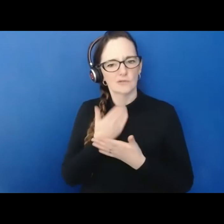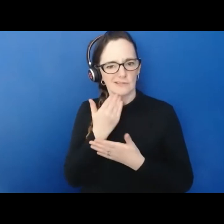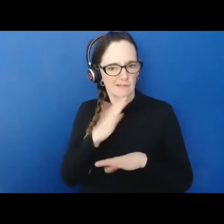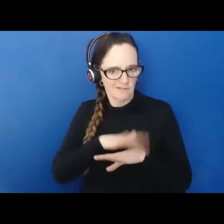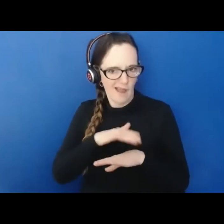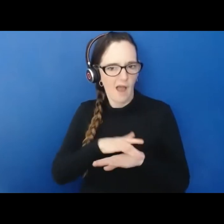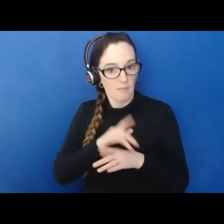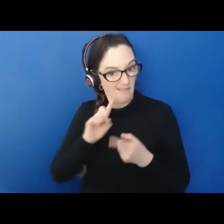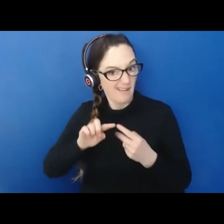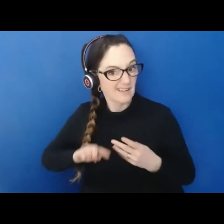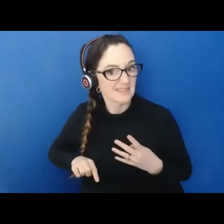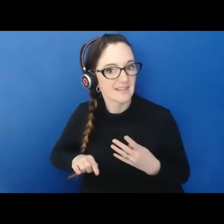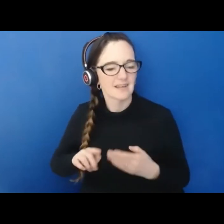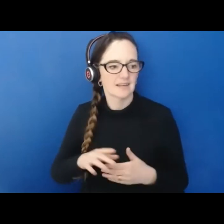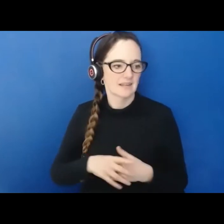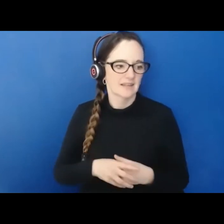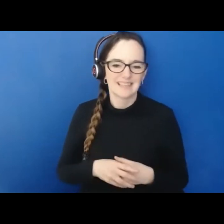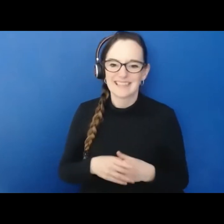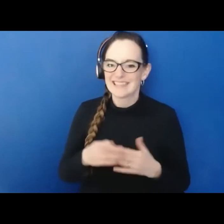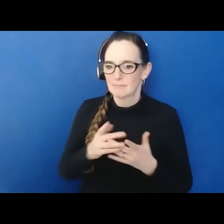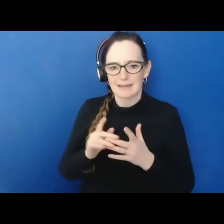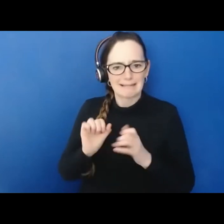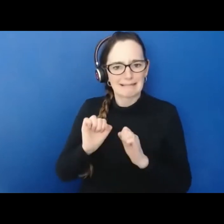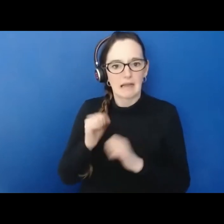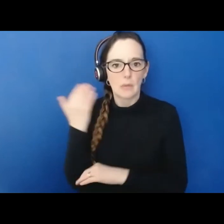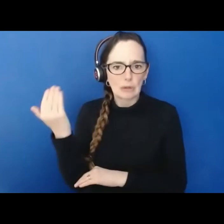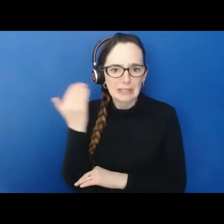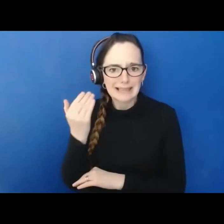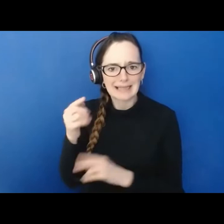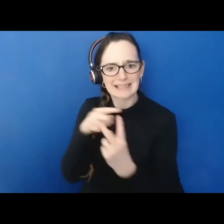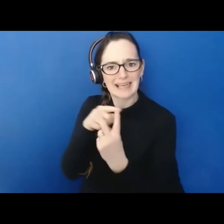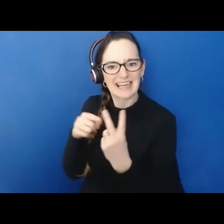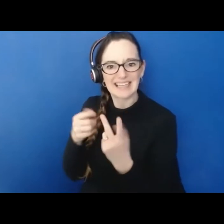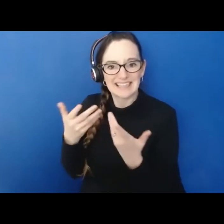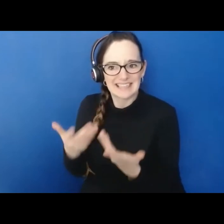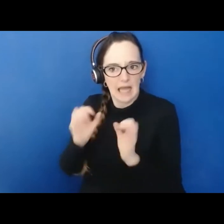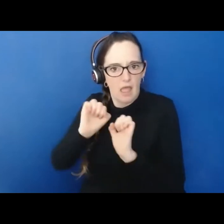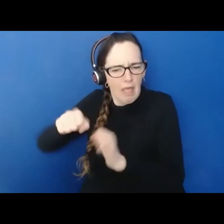I dare try and sort anyone, well, I'll struggle to distil people as interesting as this one